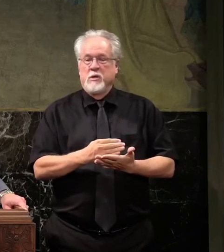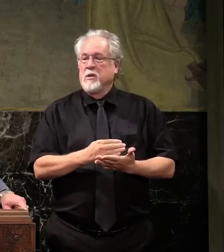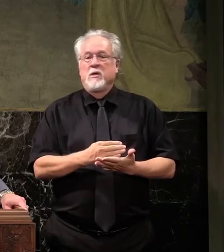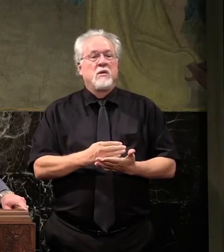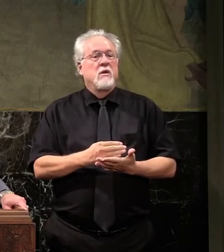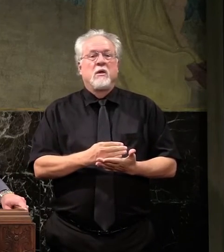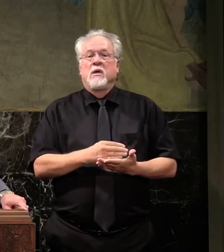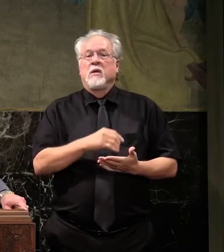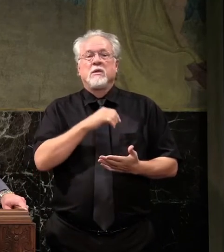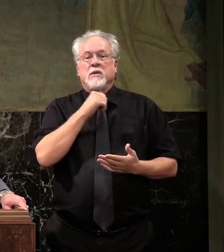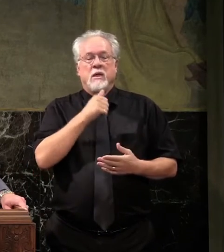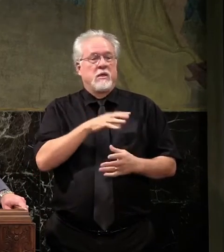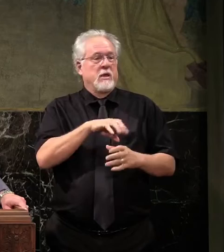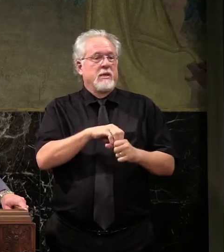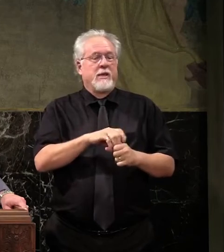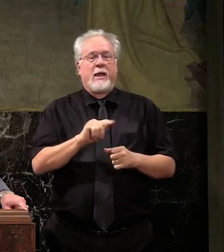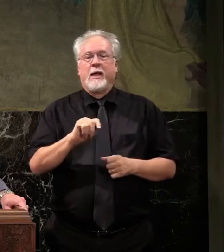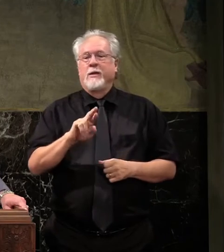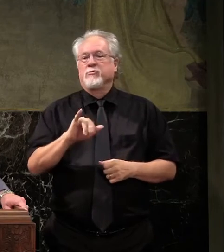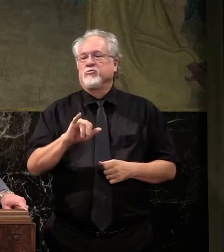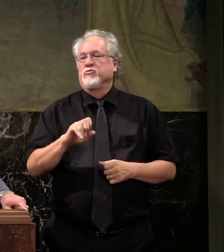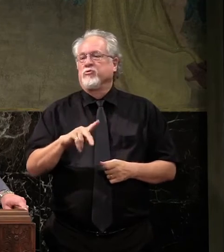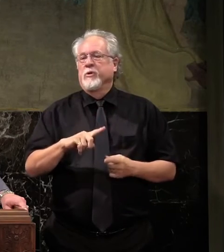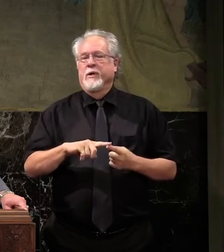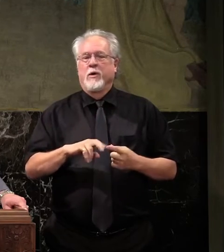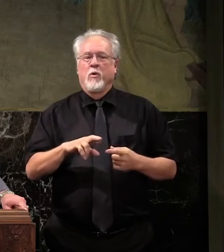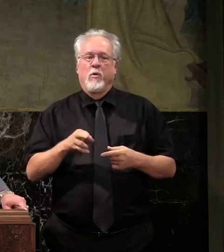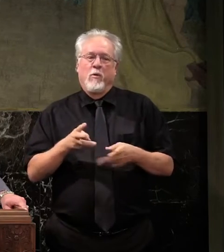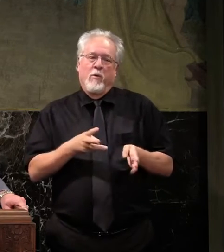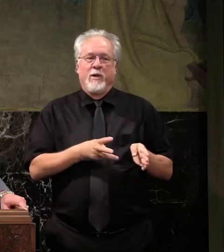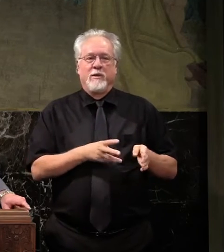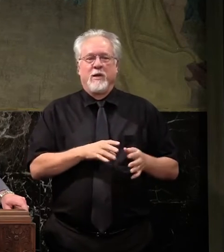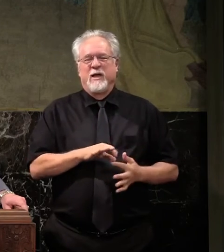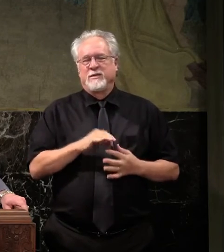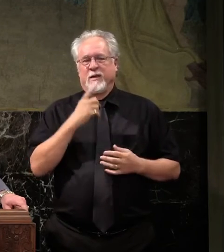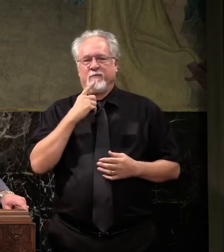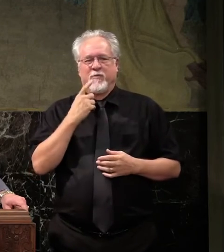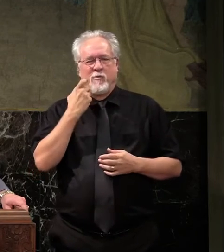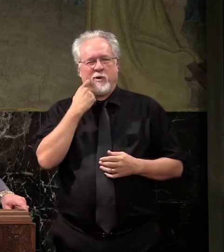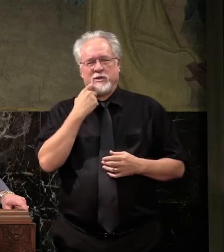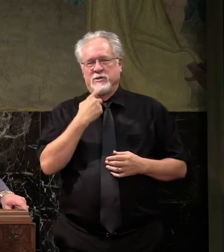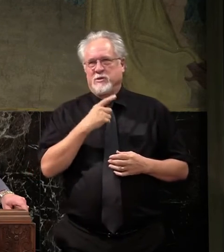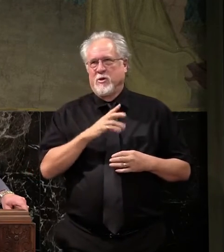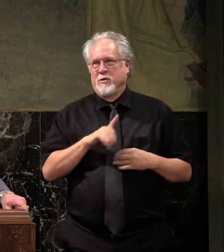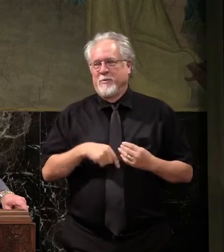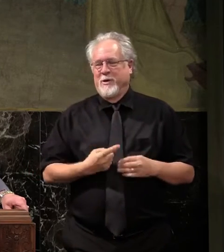rain contained tricks or gimmicks. Except for the few that I just talked about they were added tonight